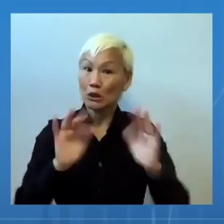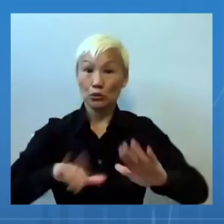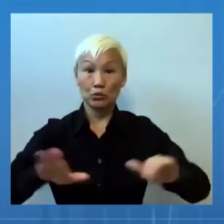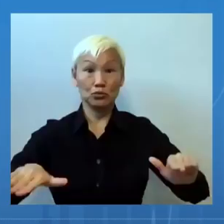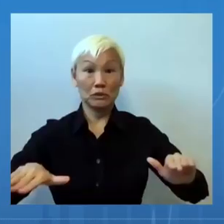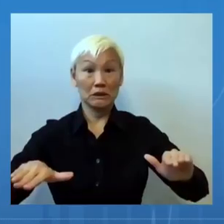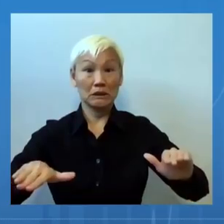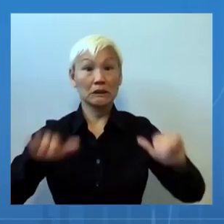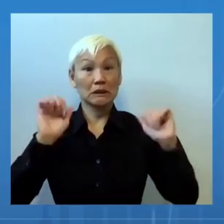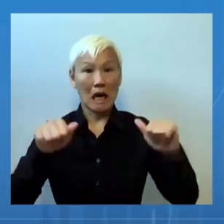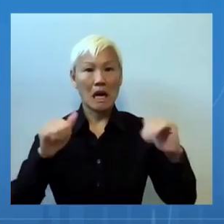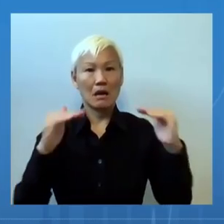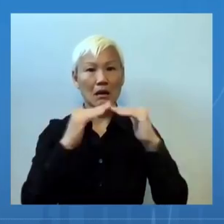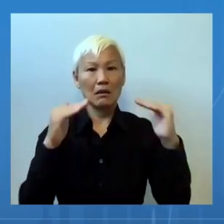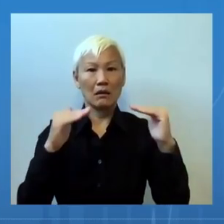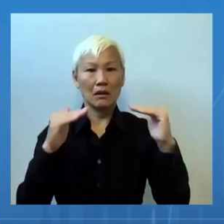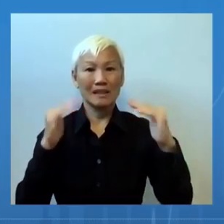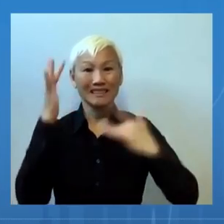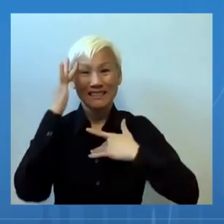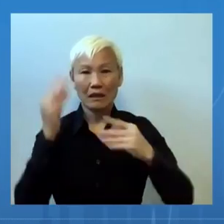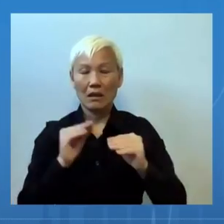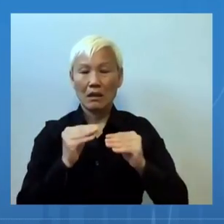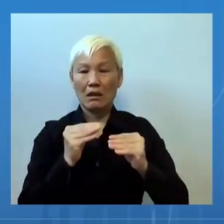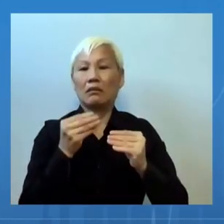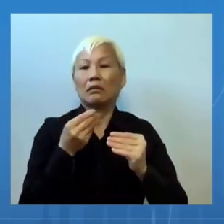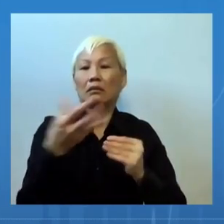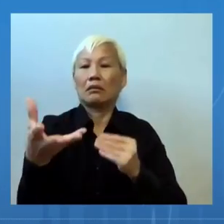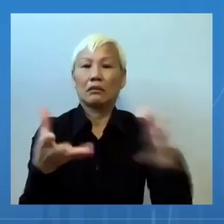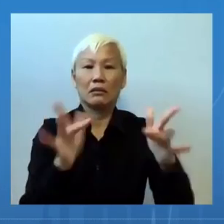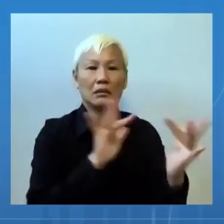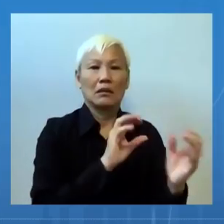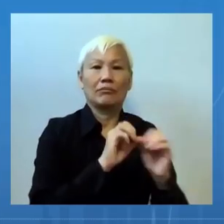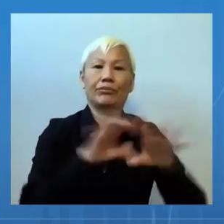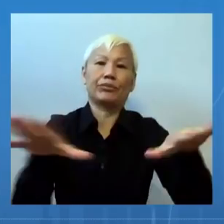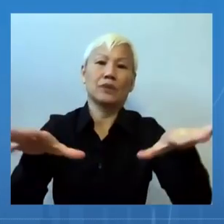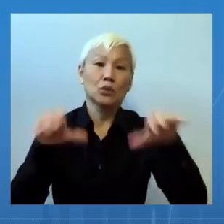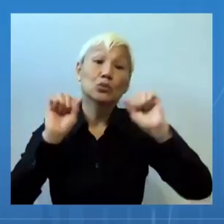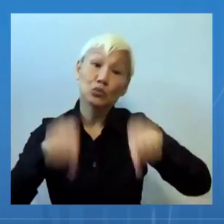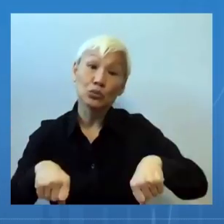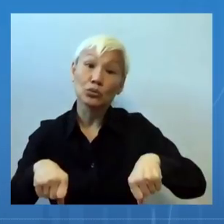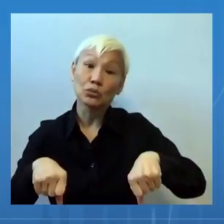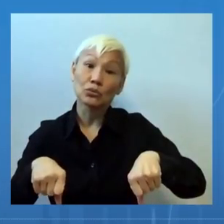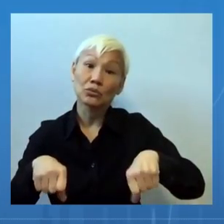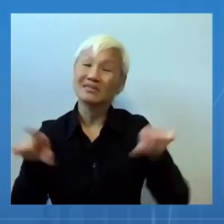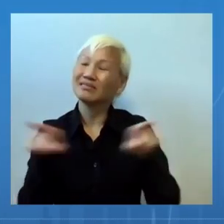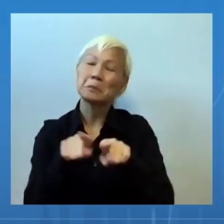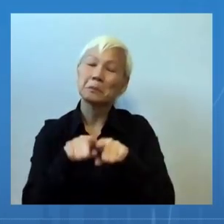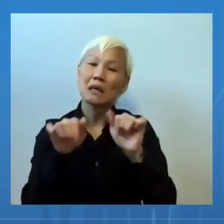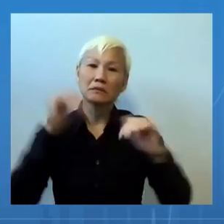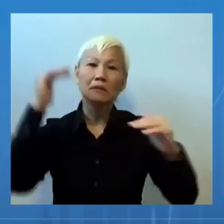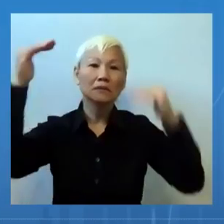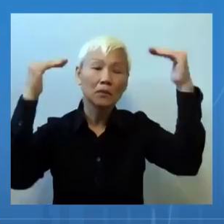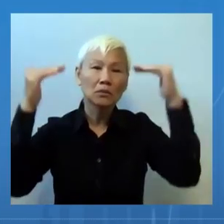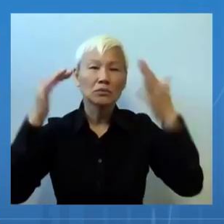perhaps even in the hous- -- in the household, as adults do. So, I think we got to make sure that we don't just diminish